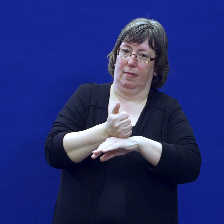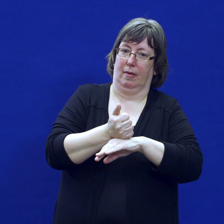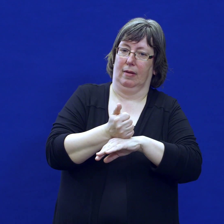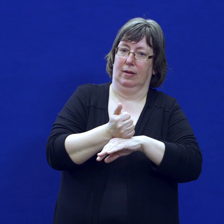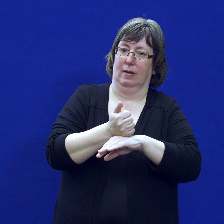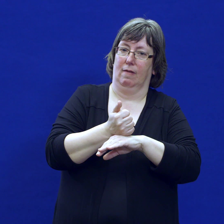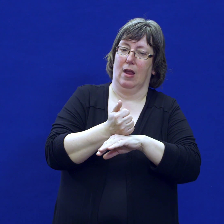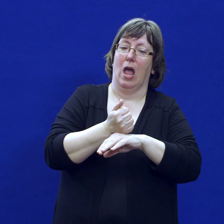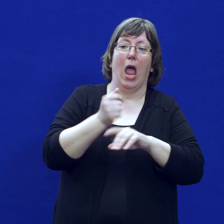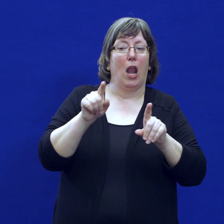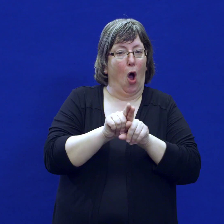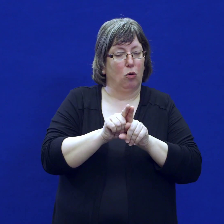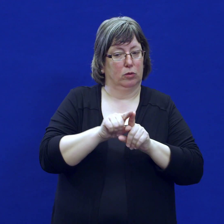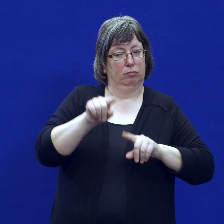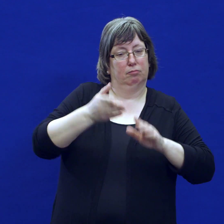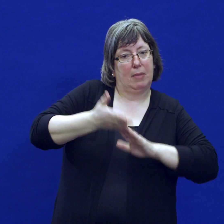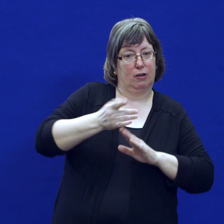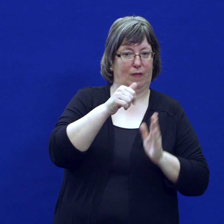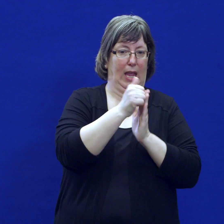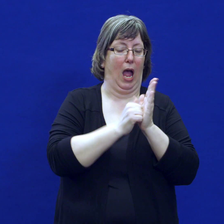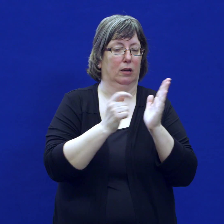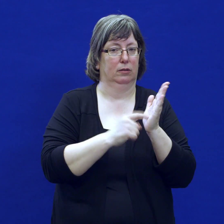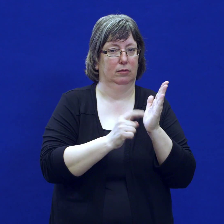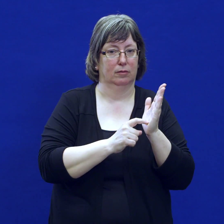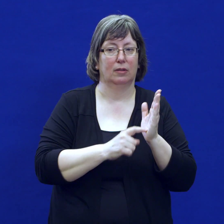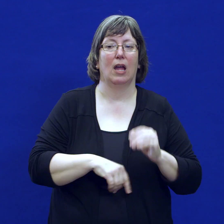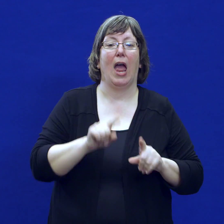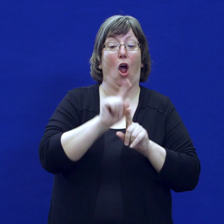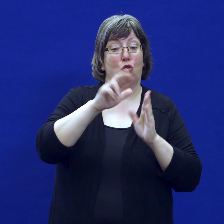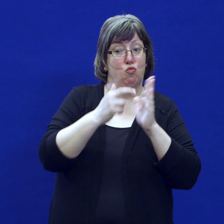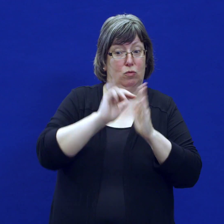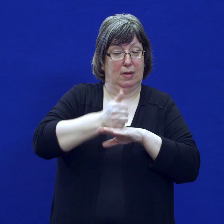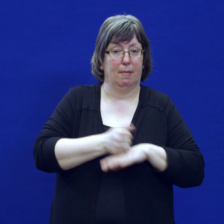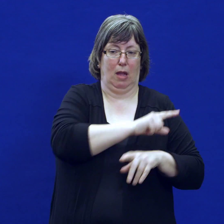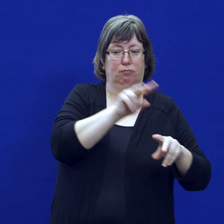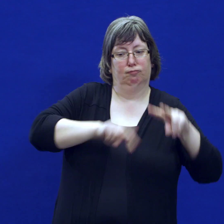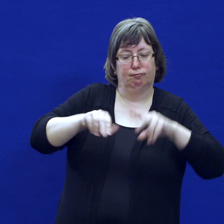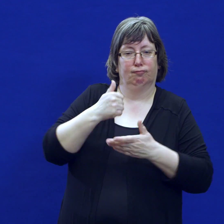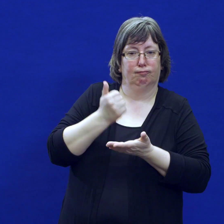and administration of this act and the regulations.